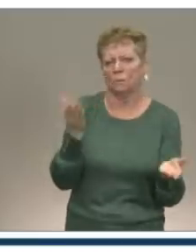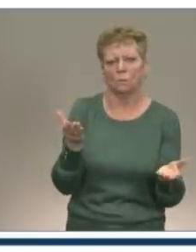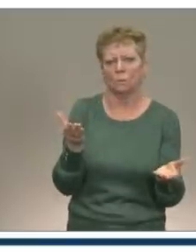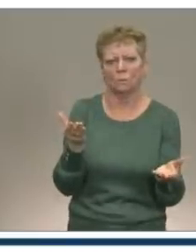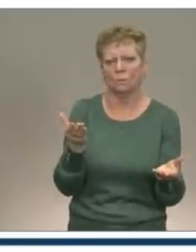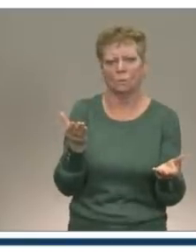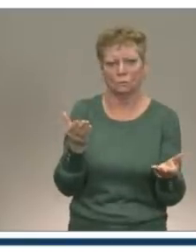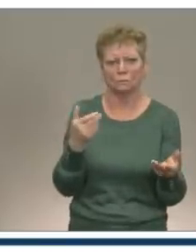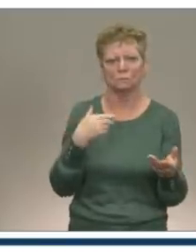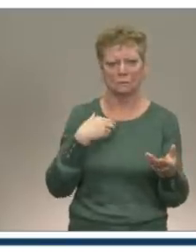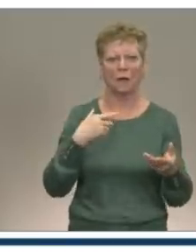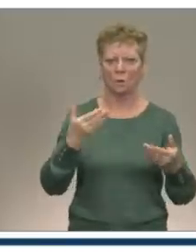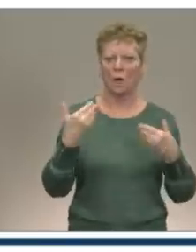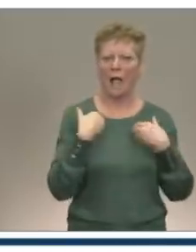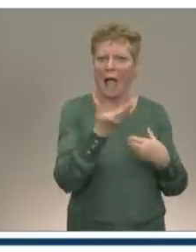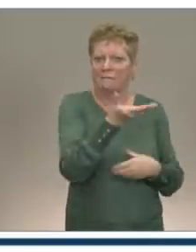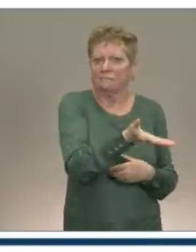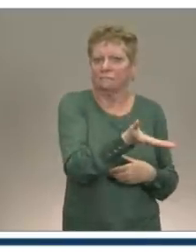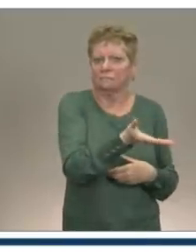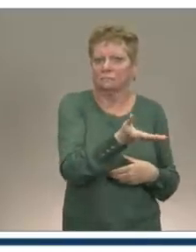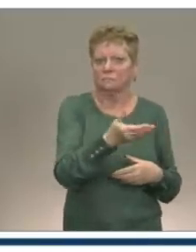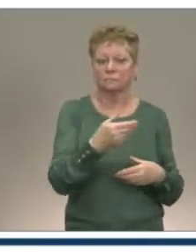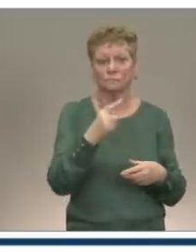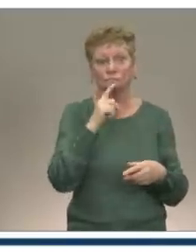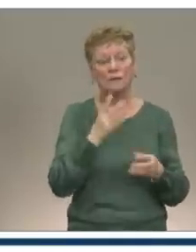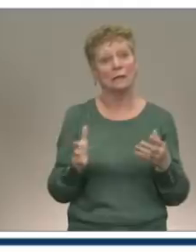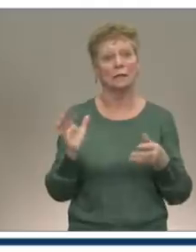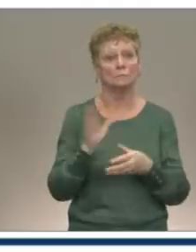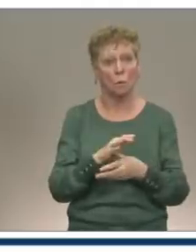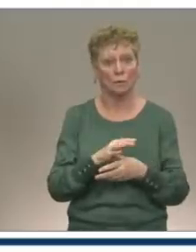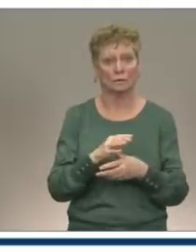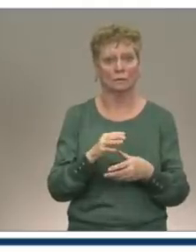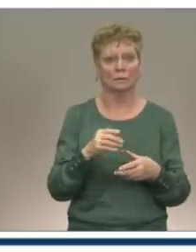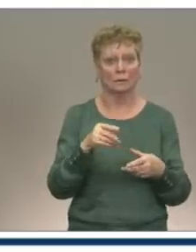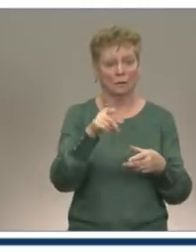made that available because our priority was people who were mandated to get vaccinated that